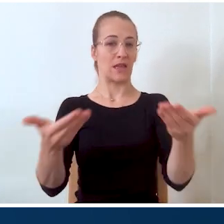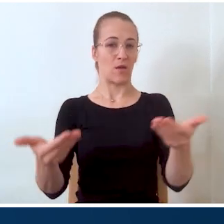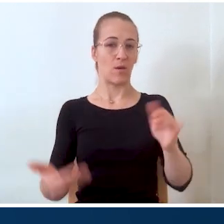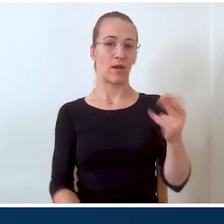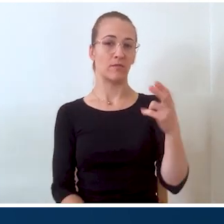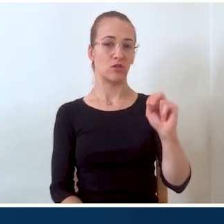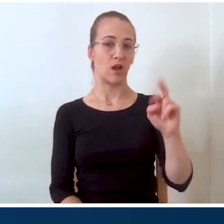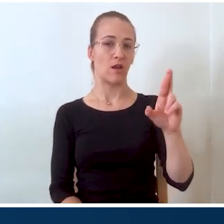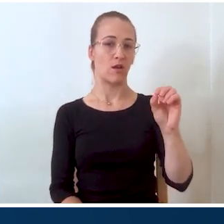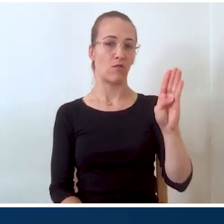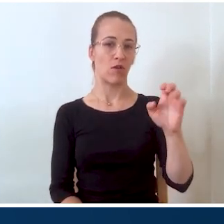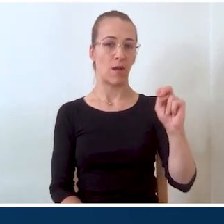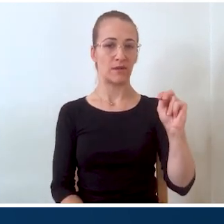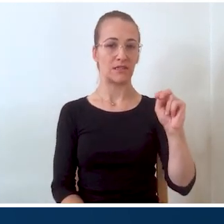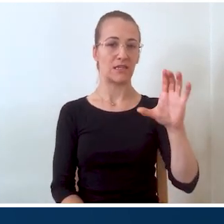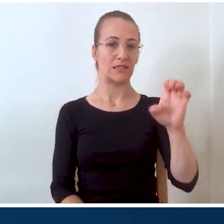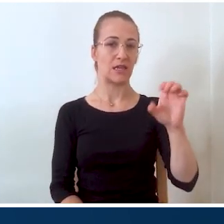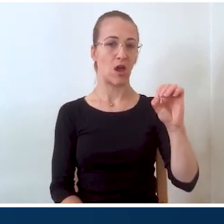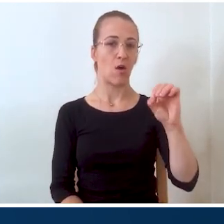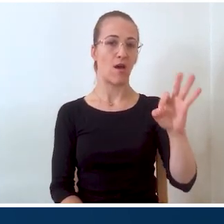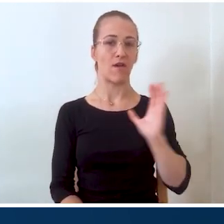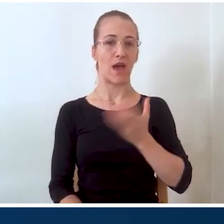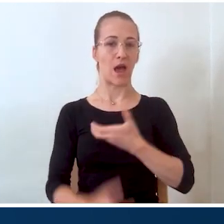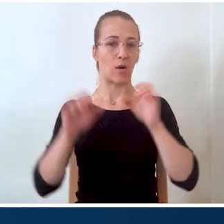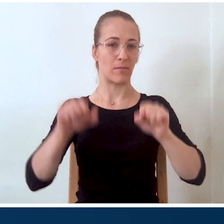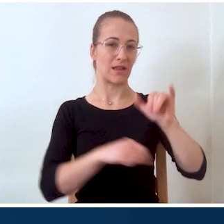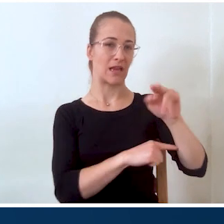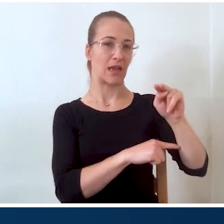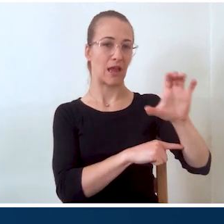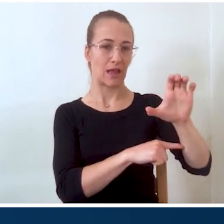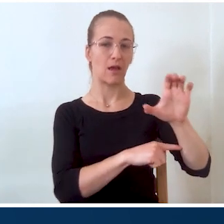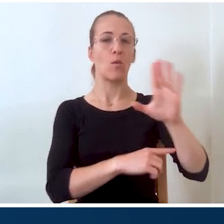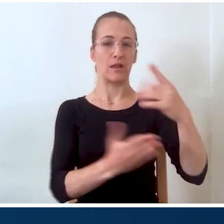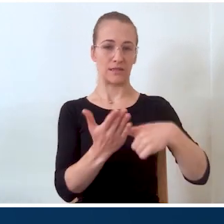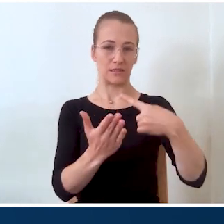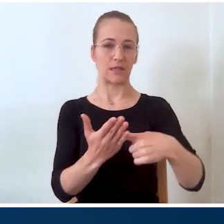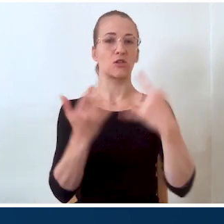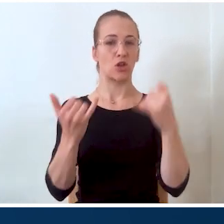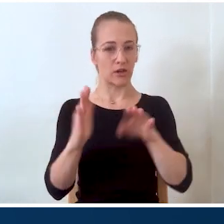Today we welcome John Robinson, CEO of Our Ability, Inc. He's here to discuss current trends and developments